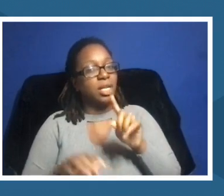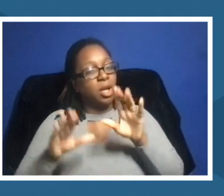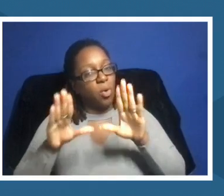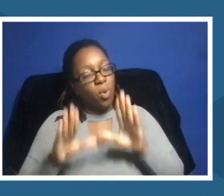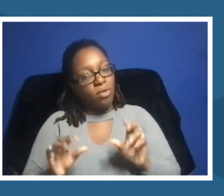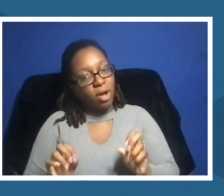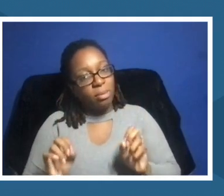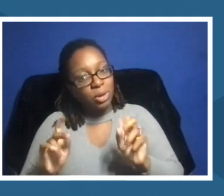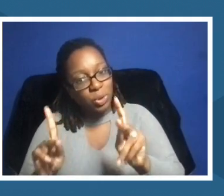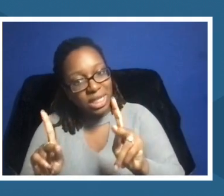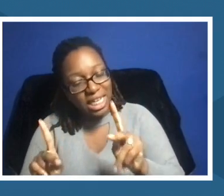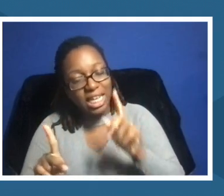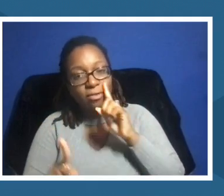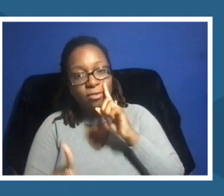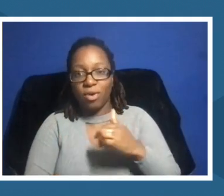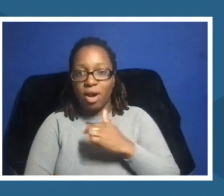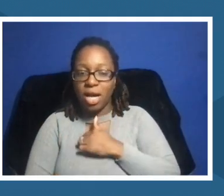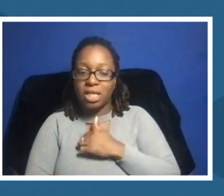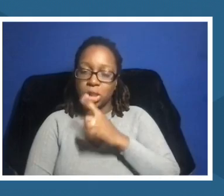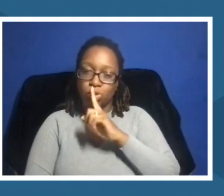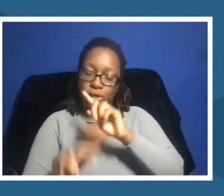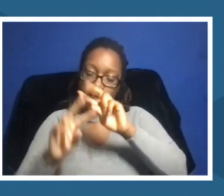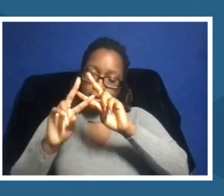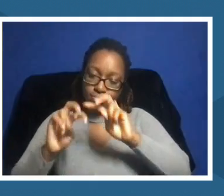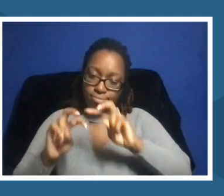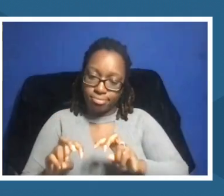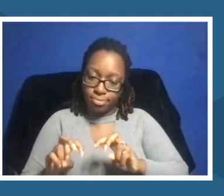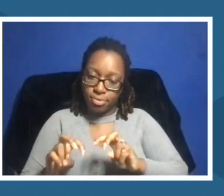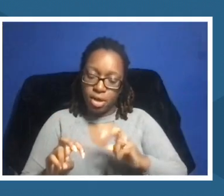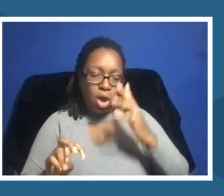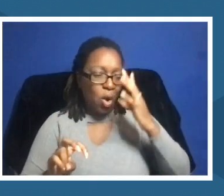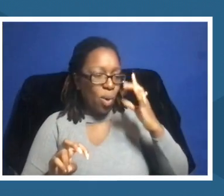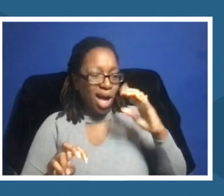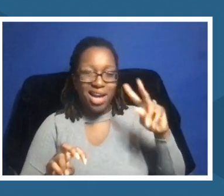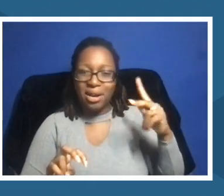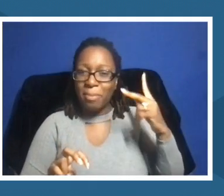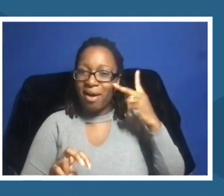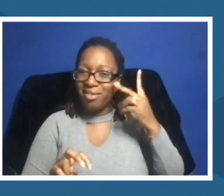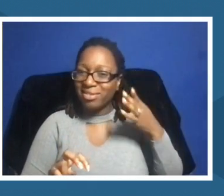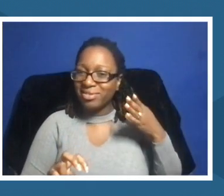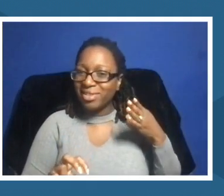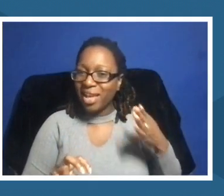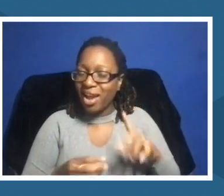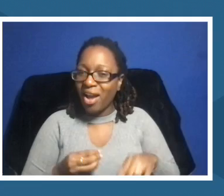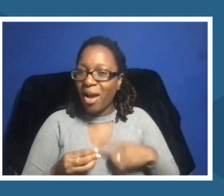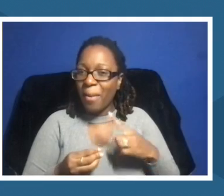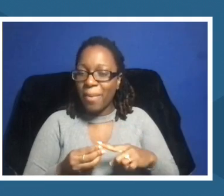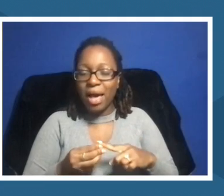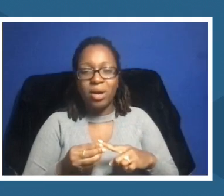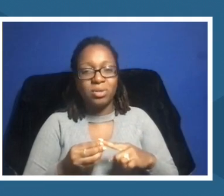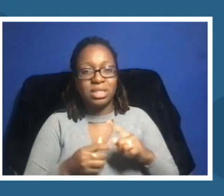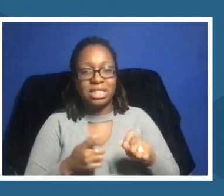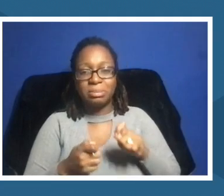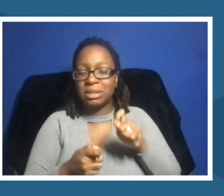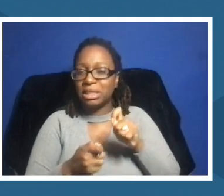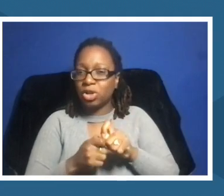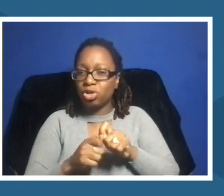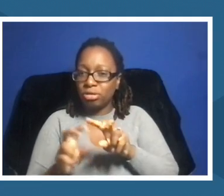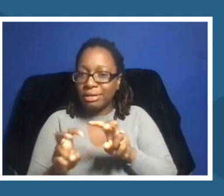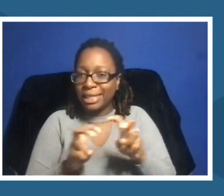examine well like why do those politics exist right when it comes to college